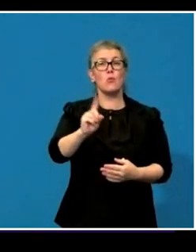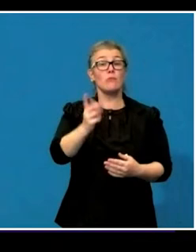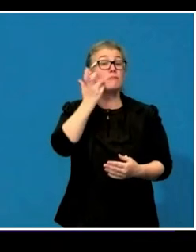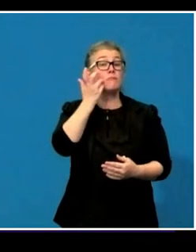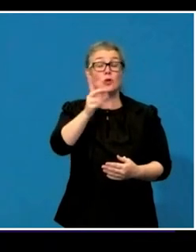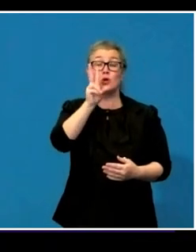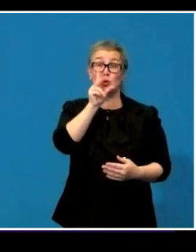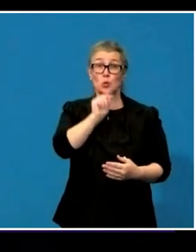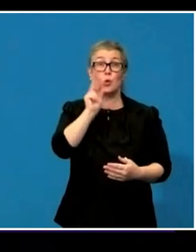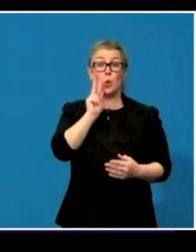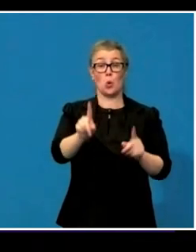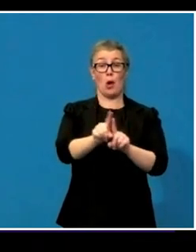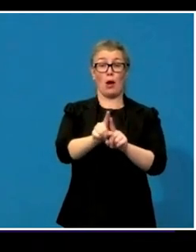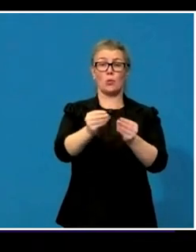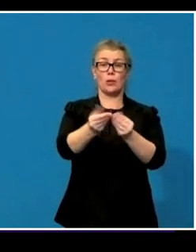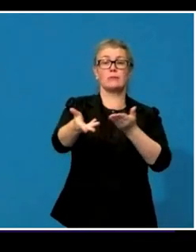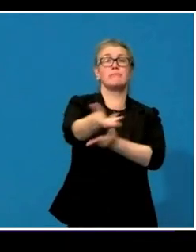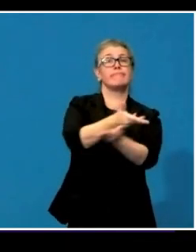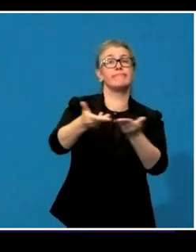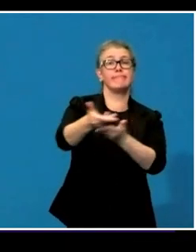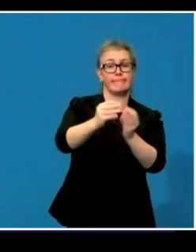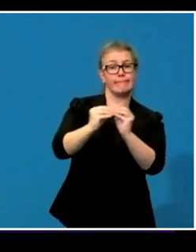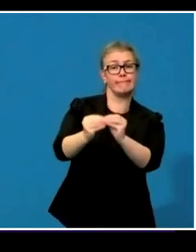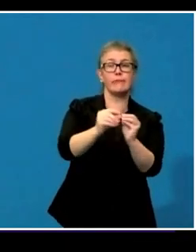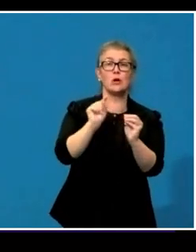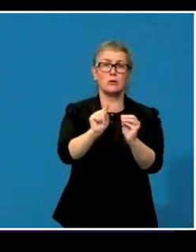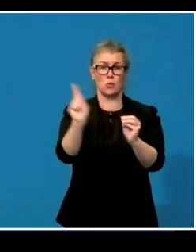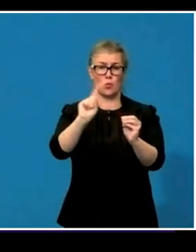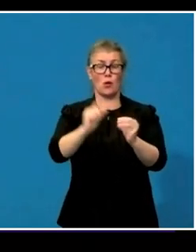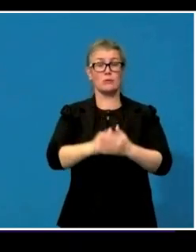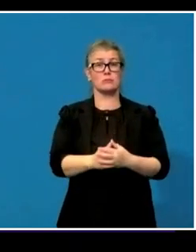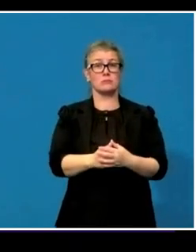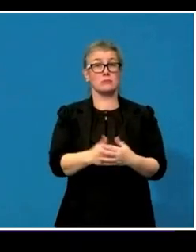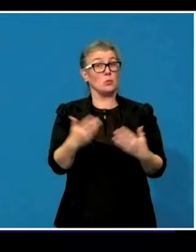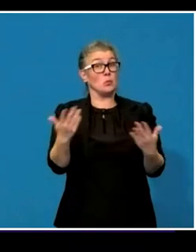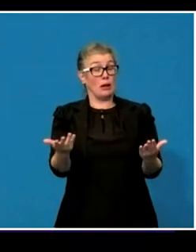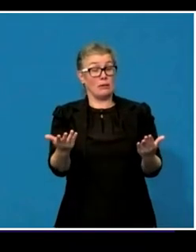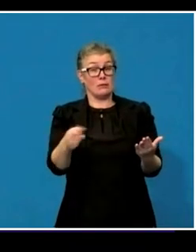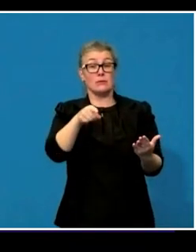Well, I think, you know, it looks like, in many ways, further consult with them in